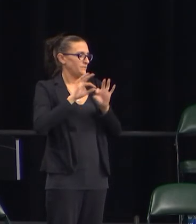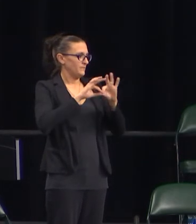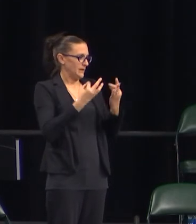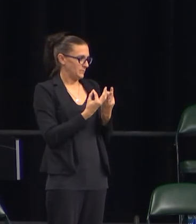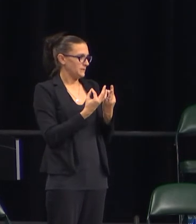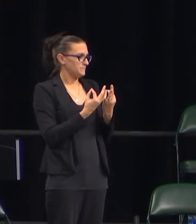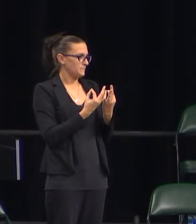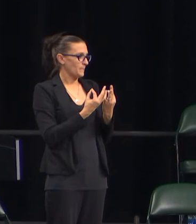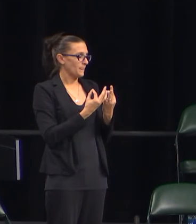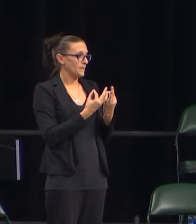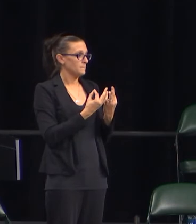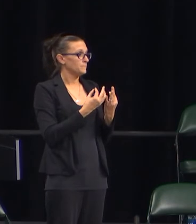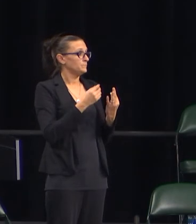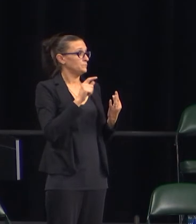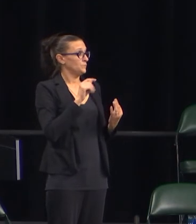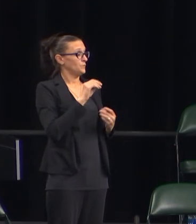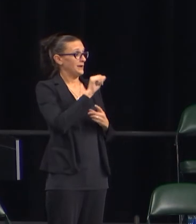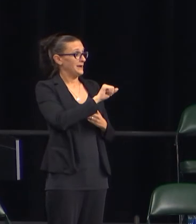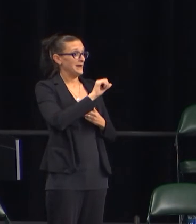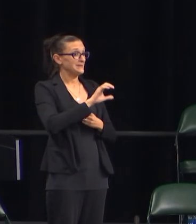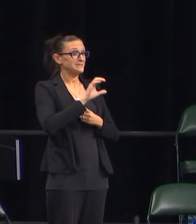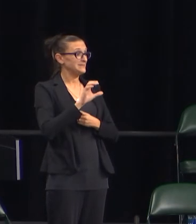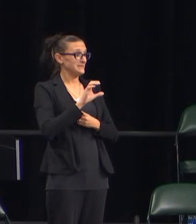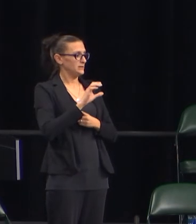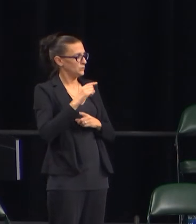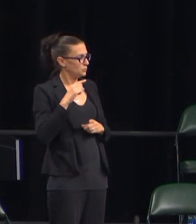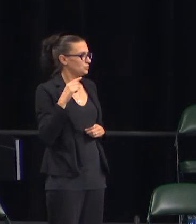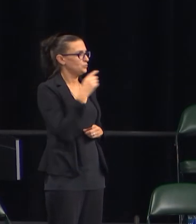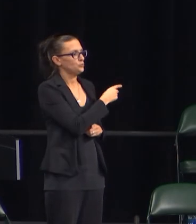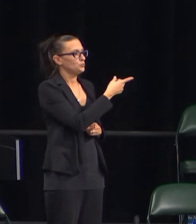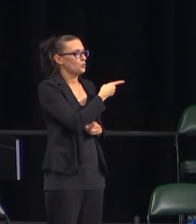To ACC you are the newest Riverbats.